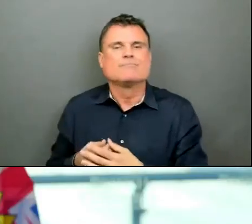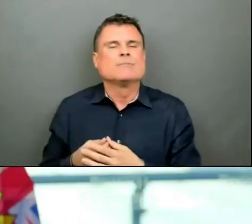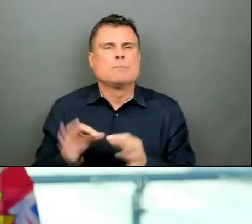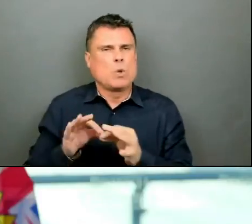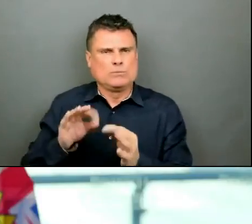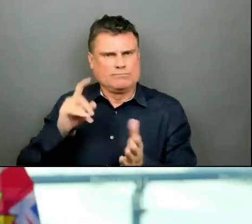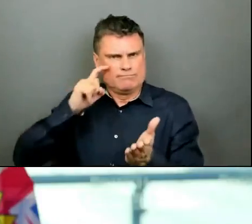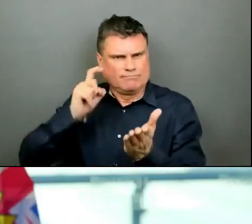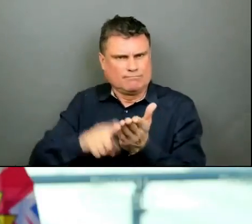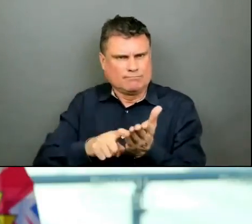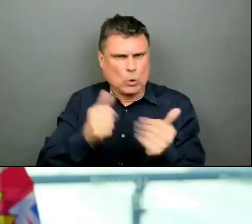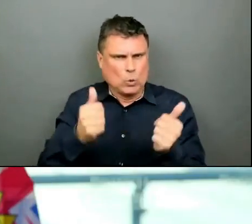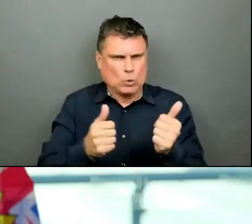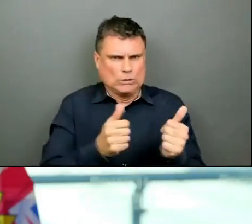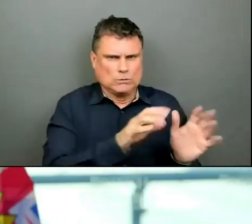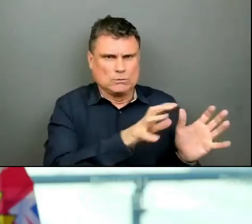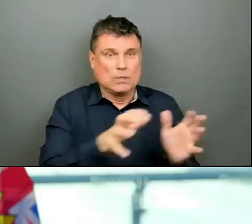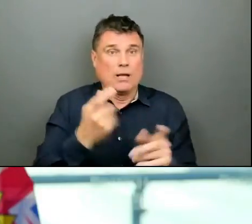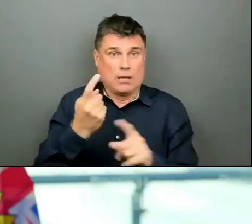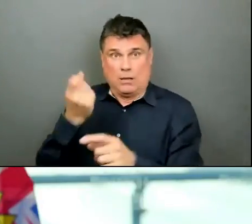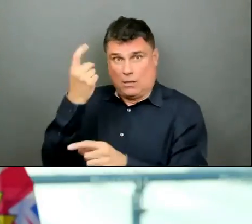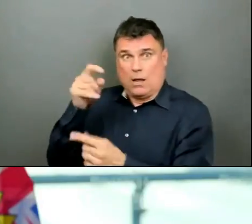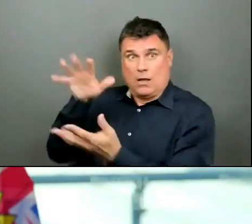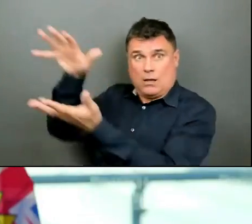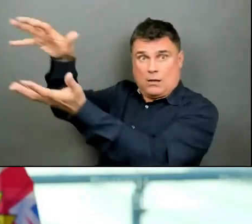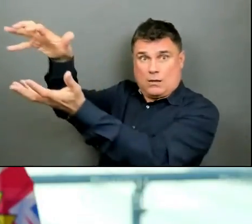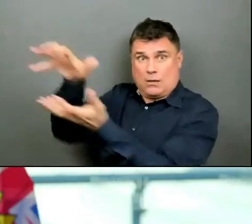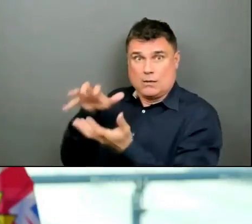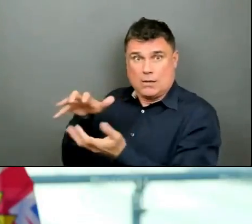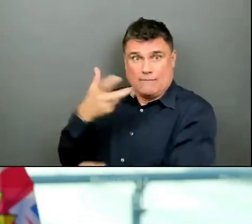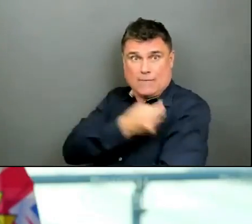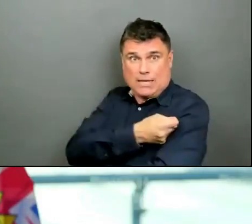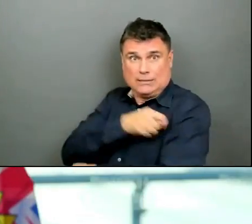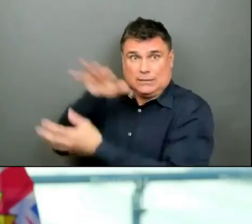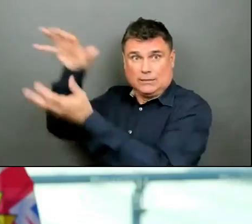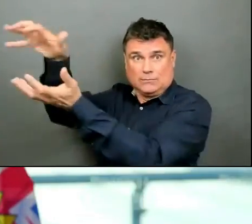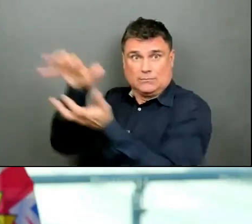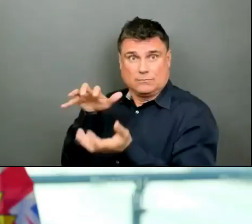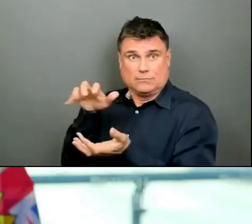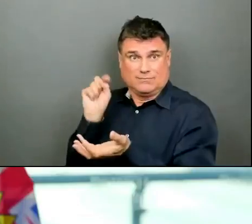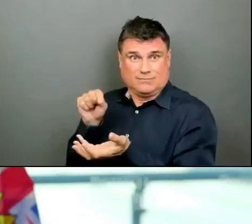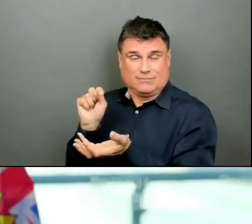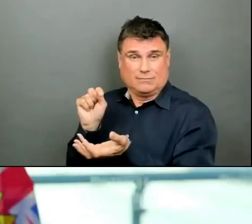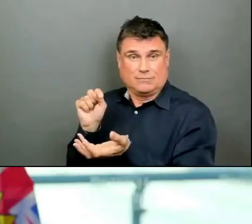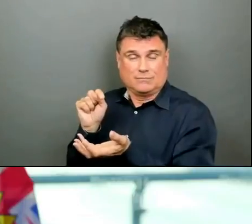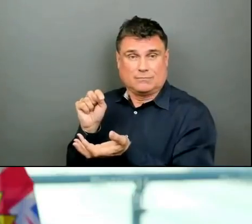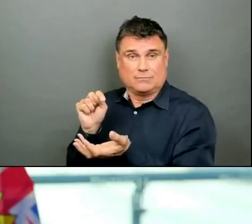and the age base program, particularly to areas where there has been outbreak and areas of